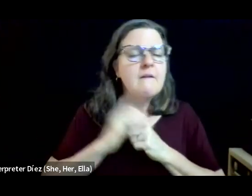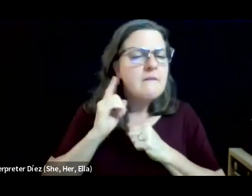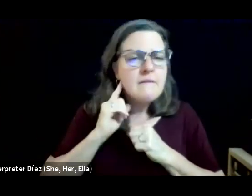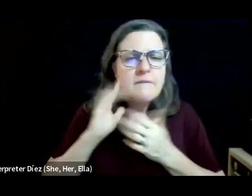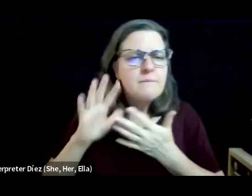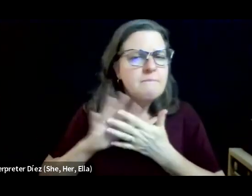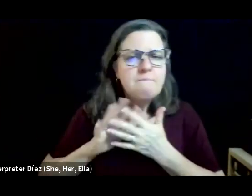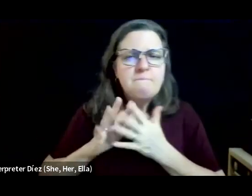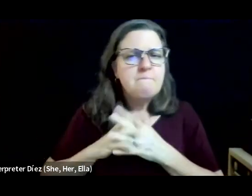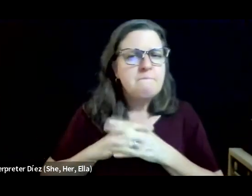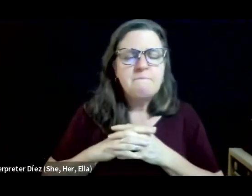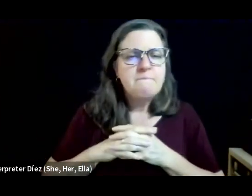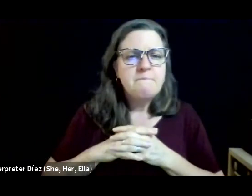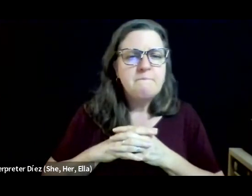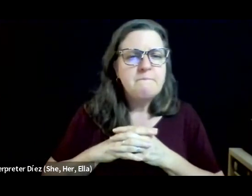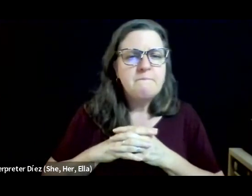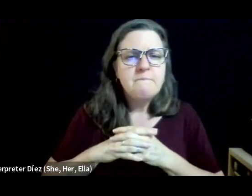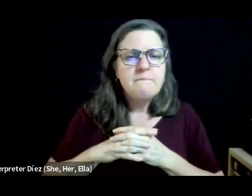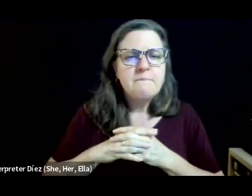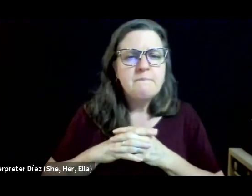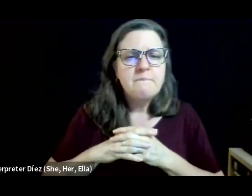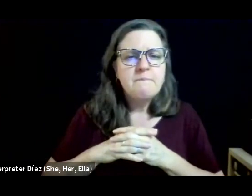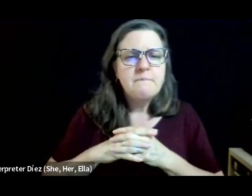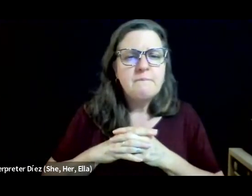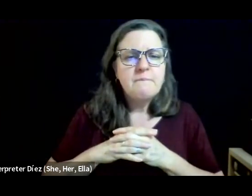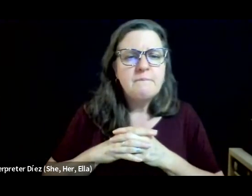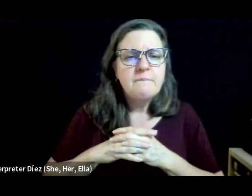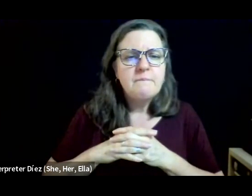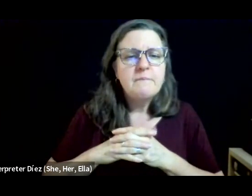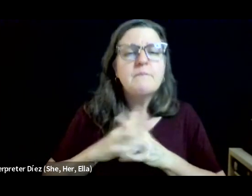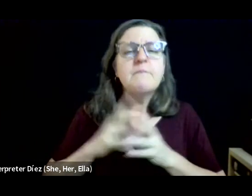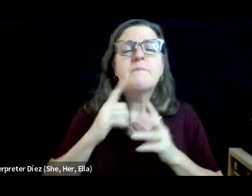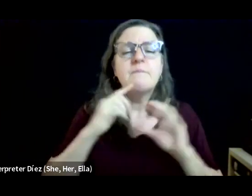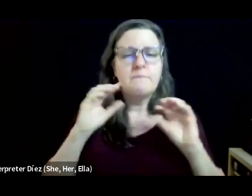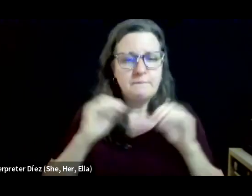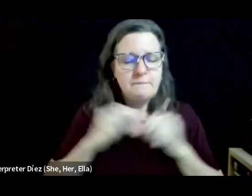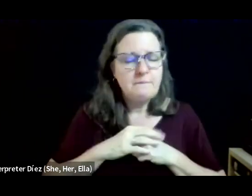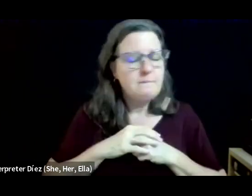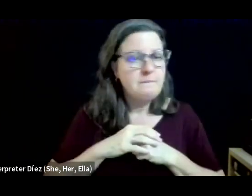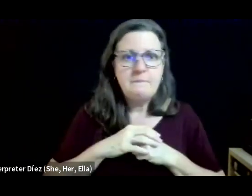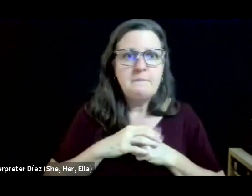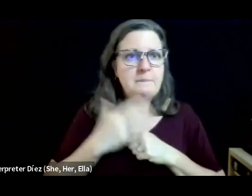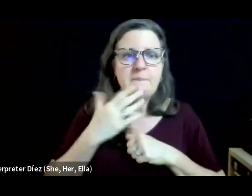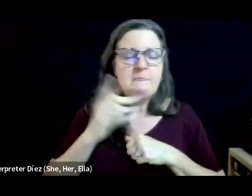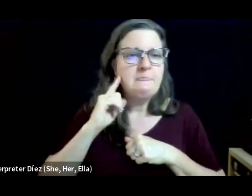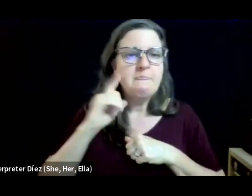Okay. #14.11, Approval of Professional Service Agreement